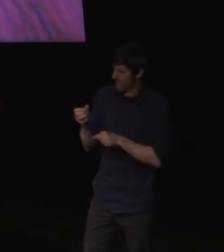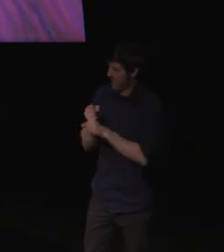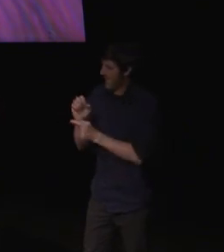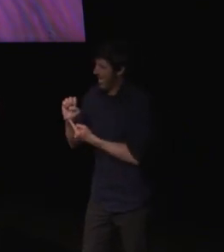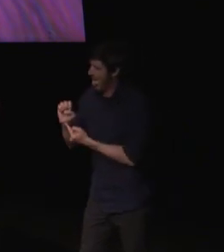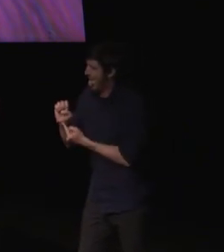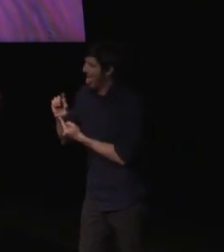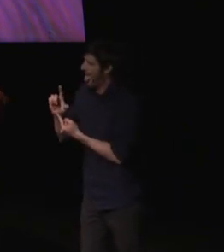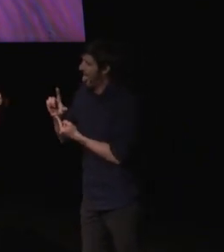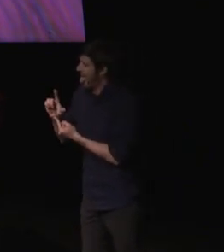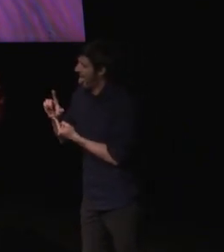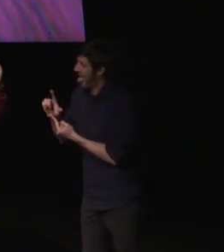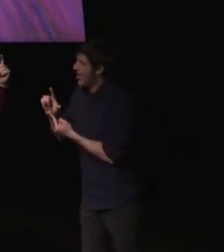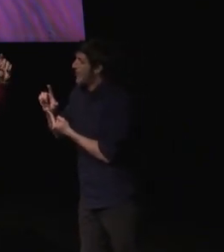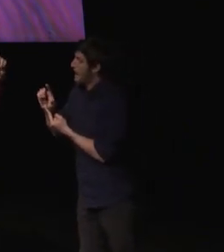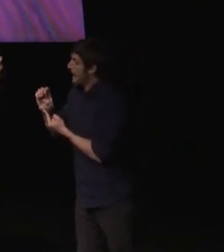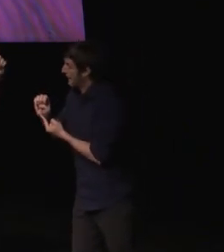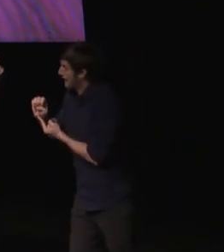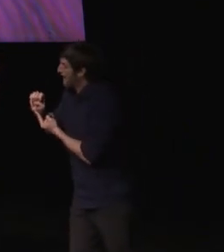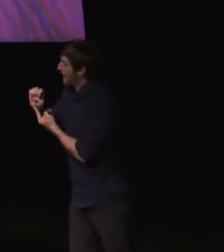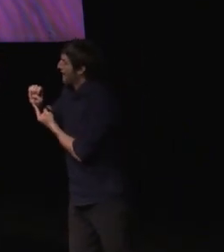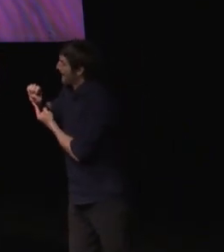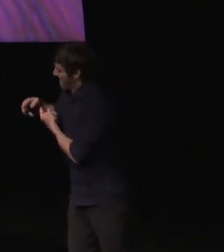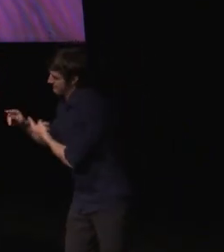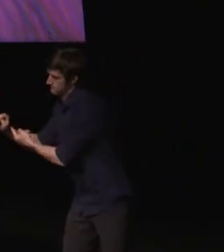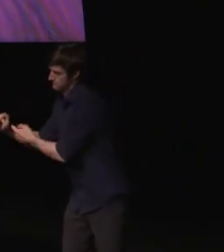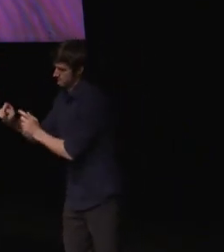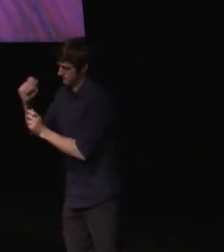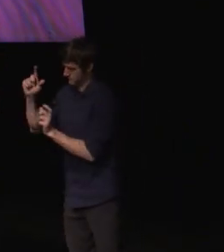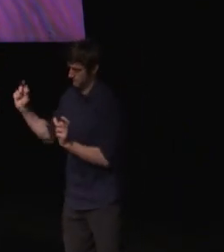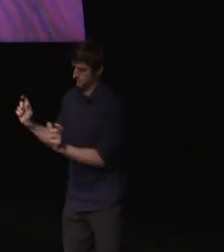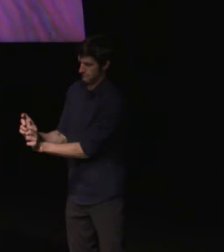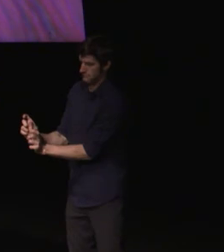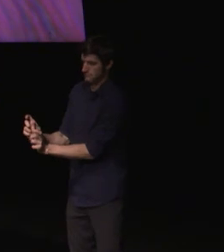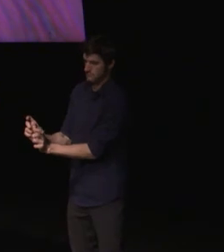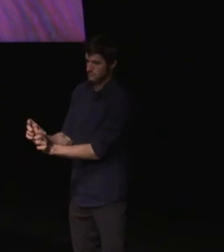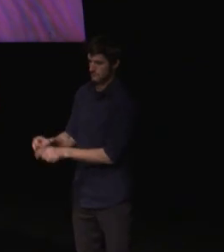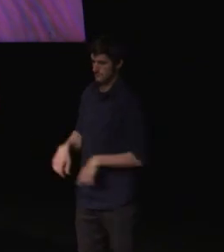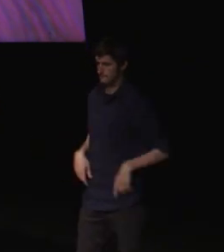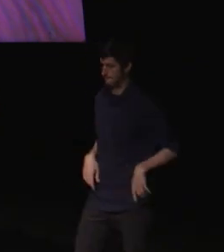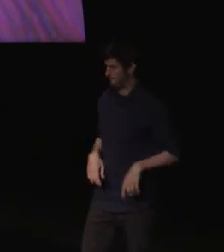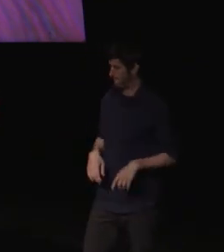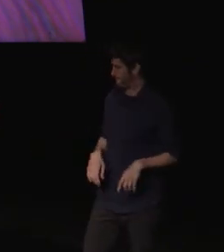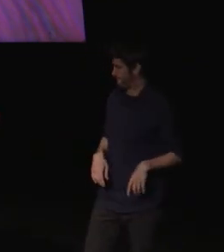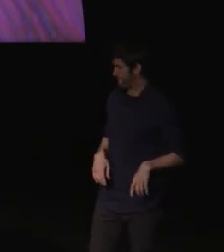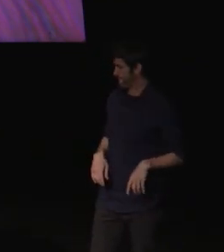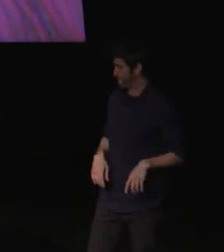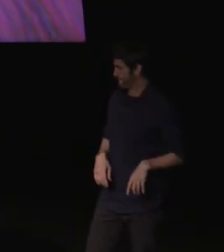and then the "phant" will then finish the word correctly. This is specially more important for certain languages